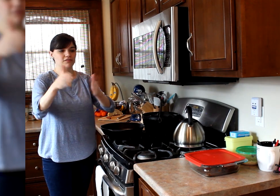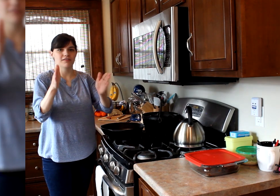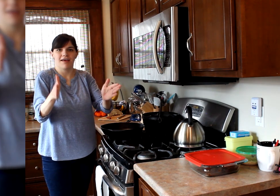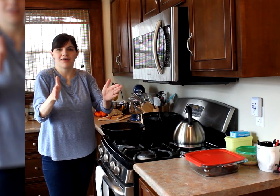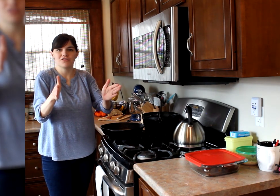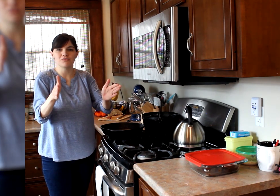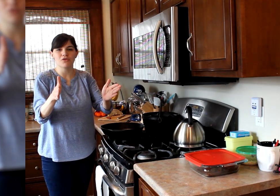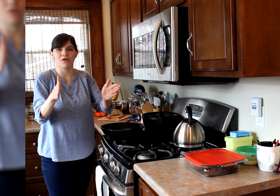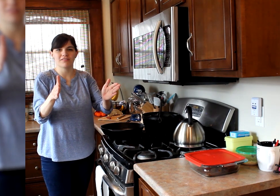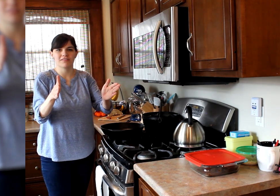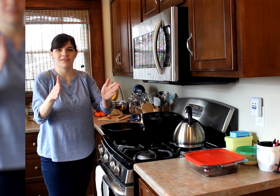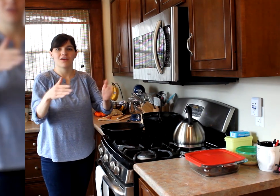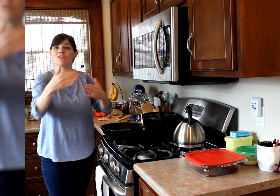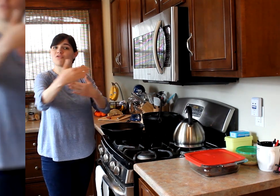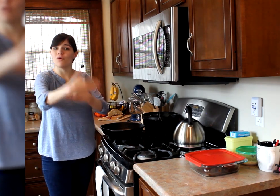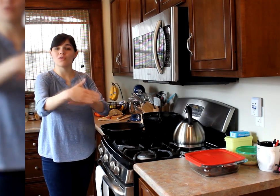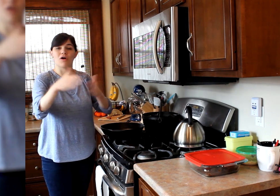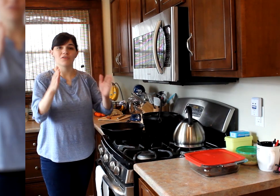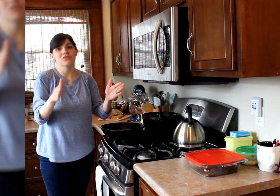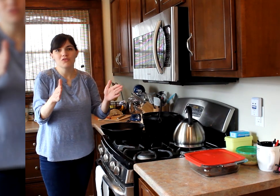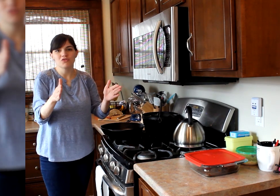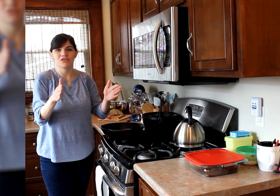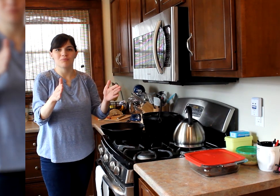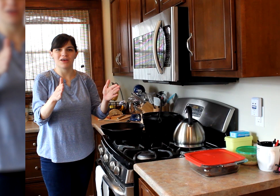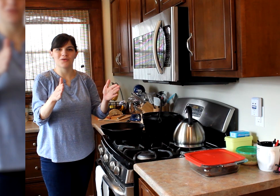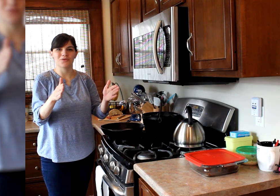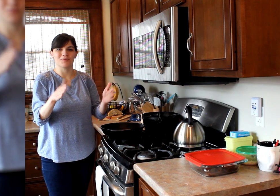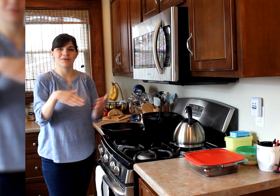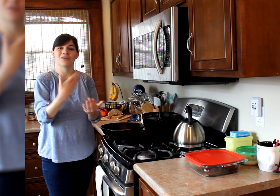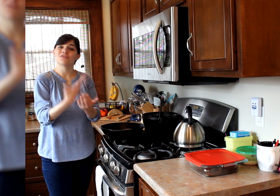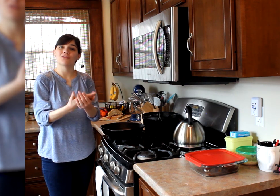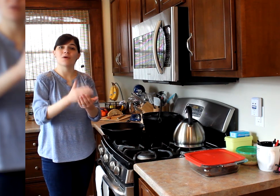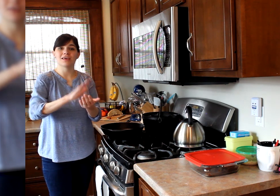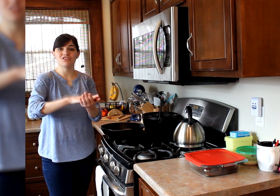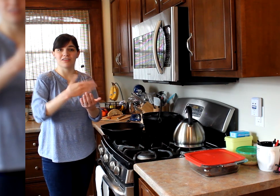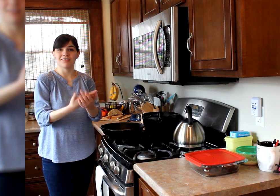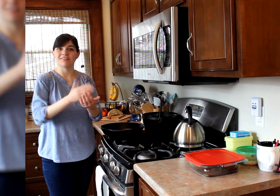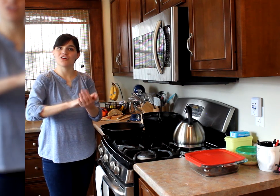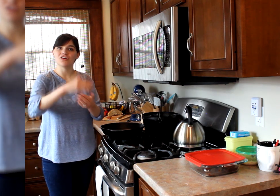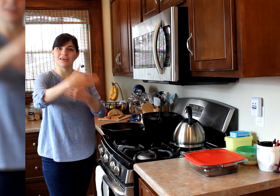and two more walls. Four walls usually make a room. So a kitchen is a cooking